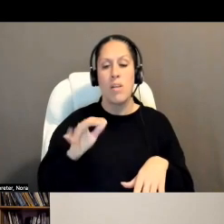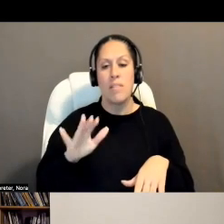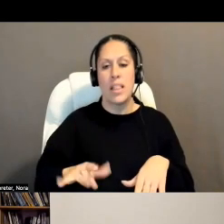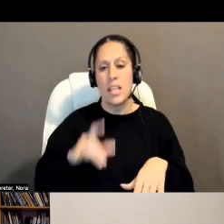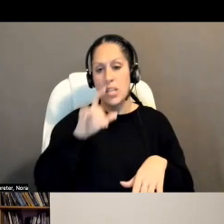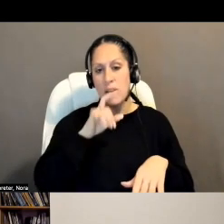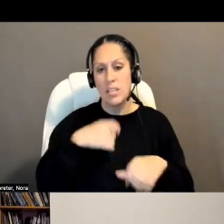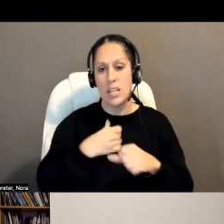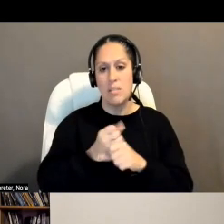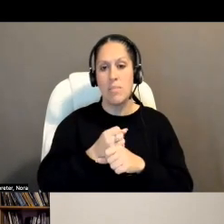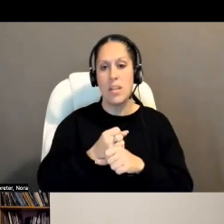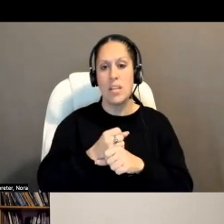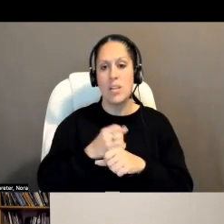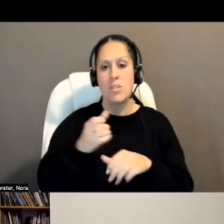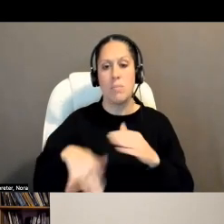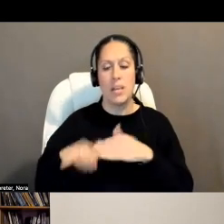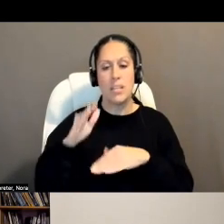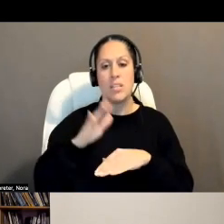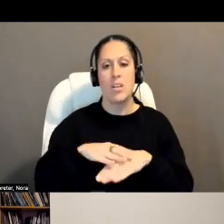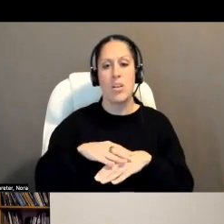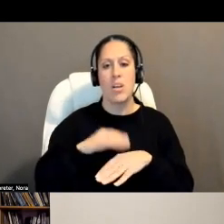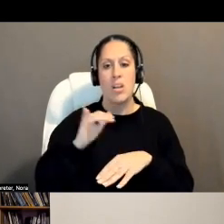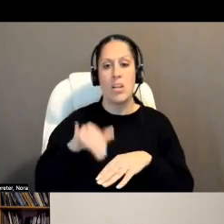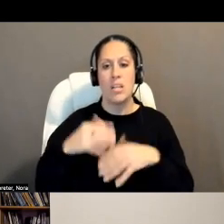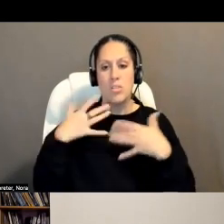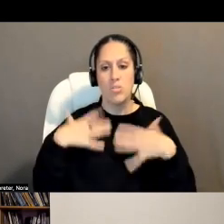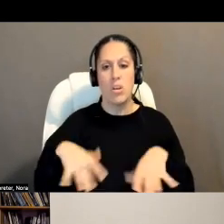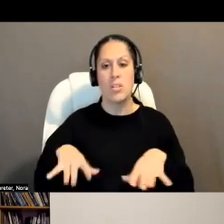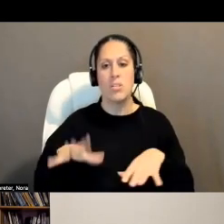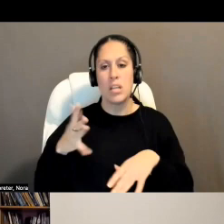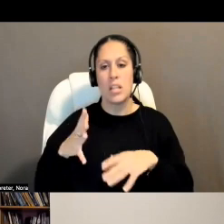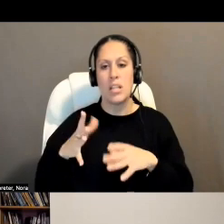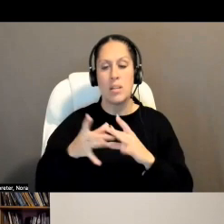hat I made was based on the the dress, and they were kind of meant to go together.